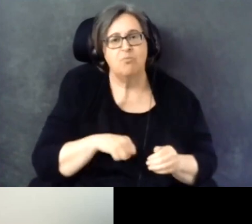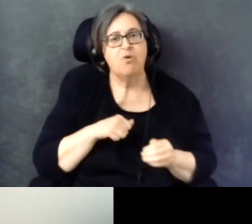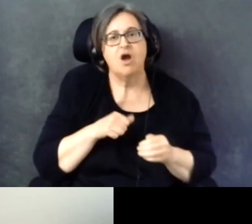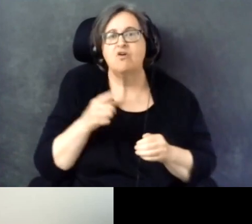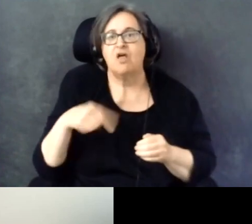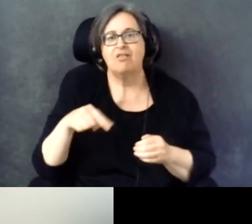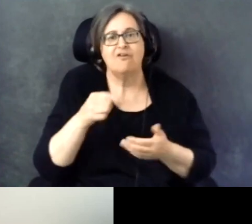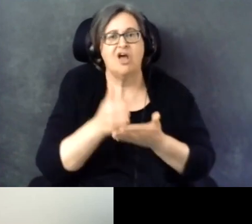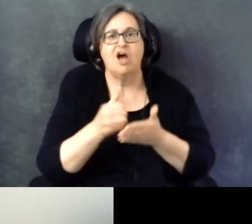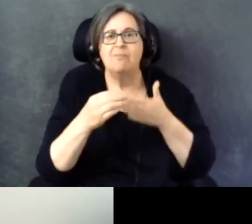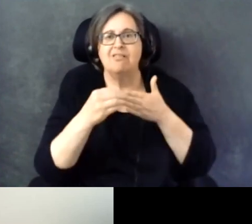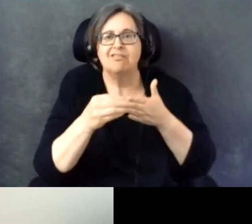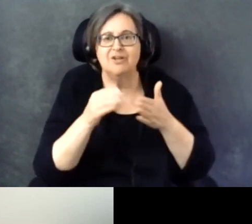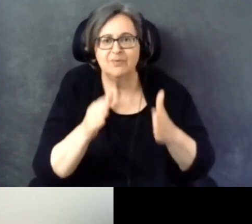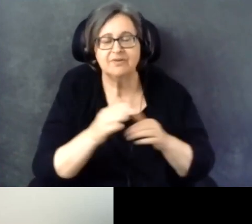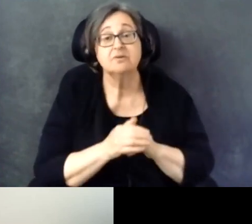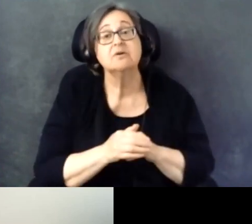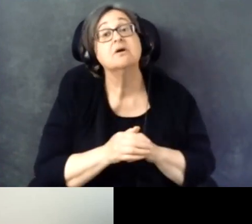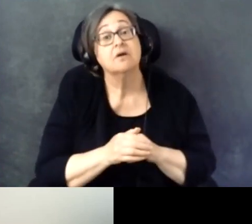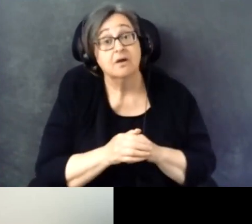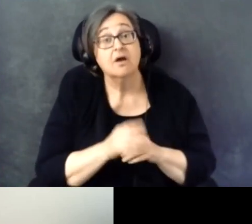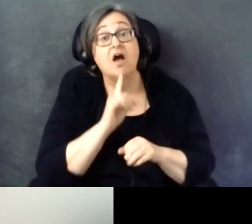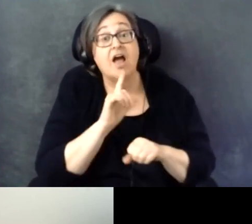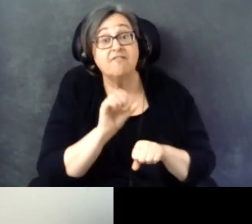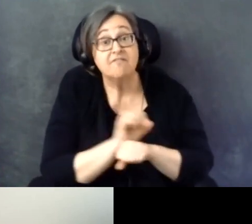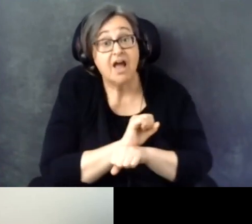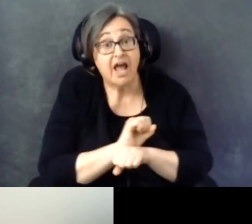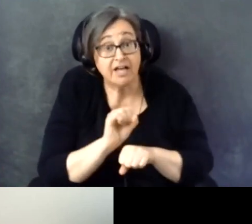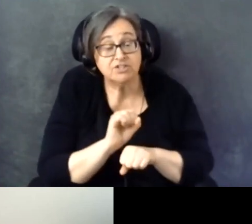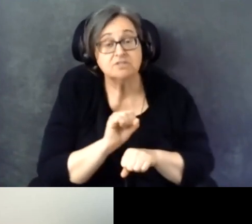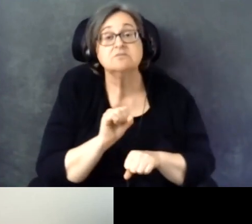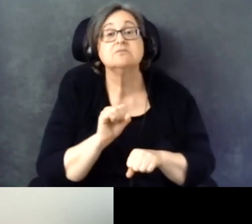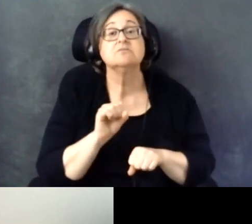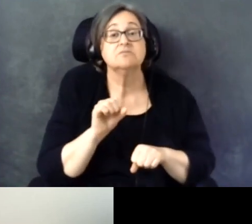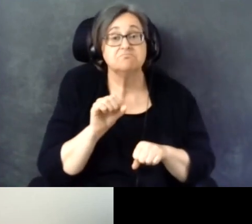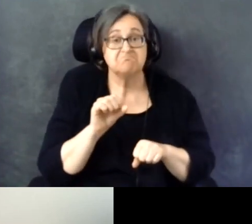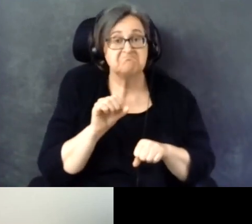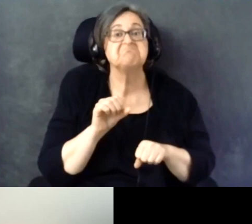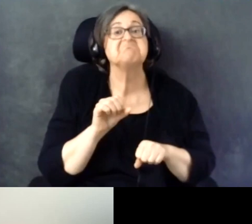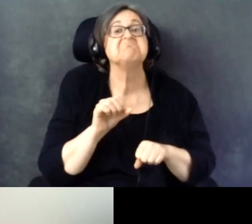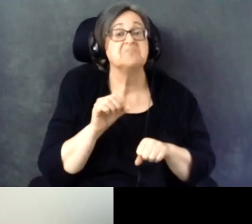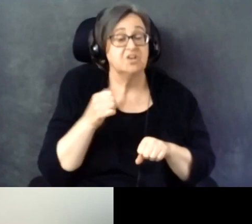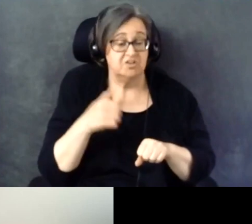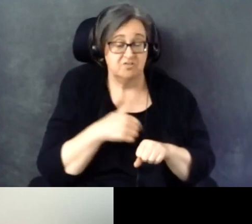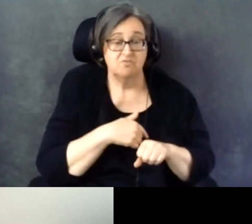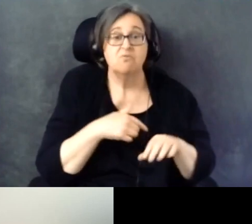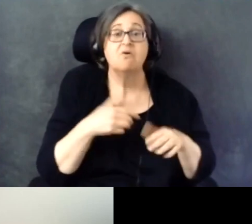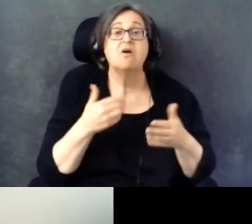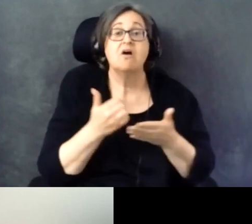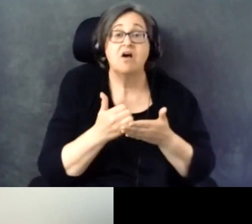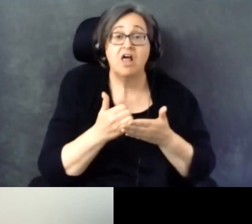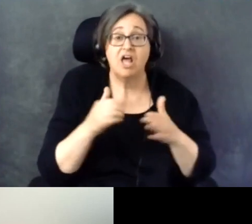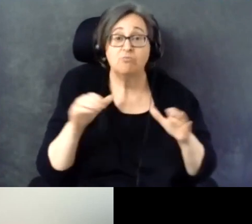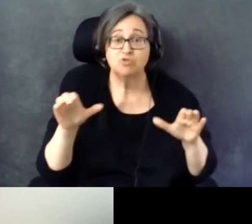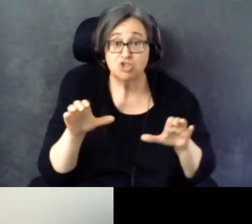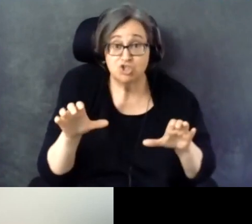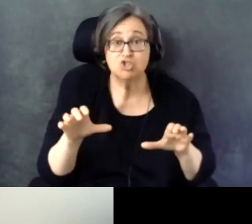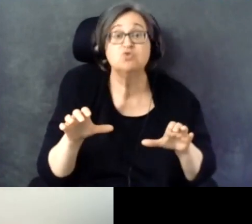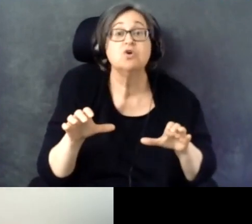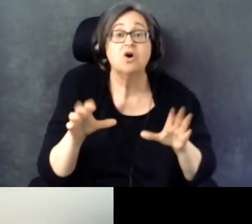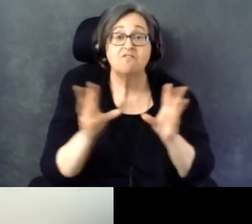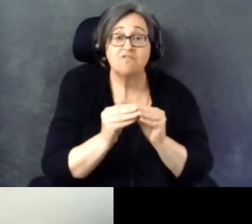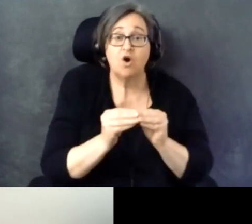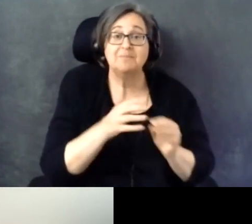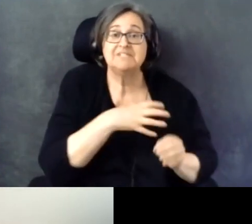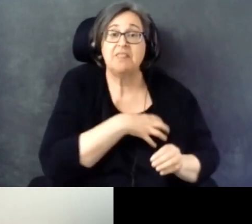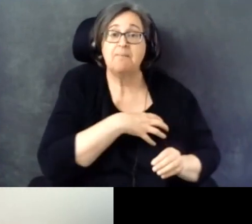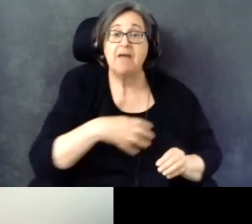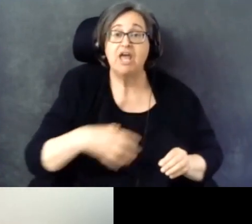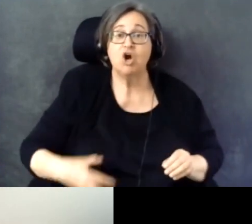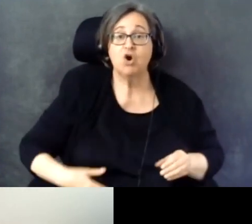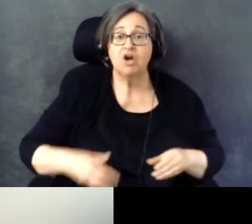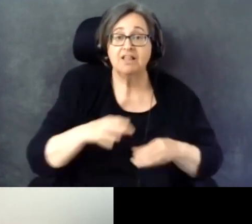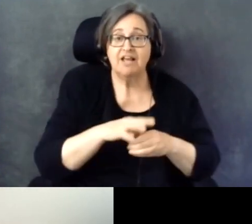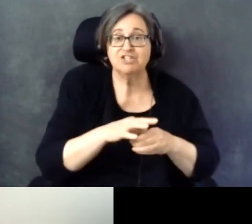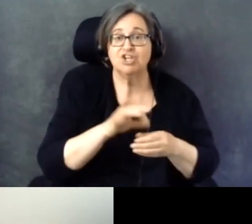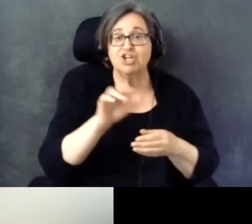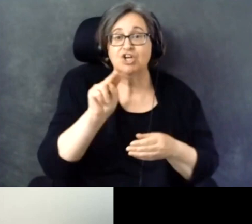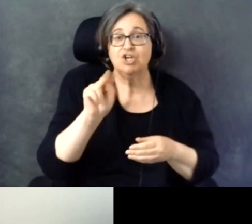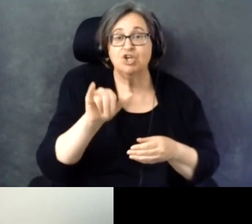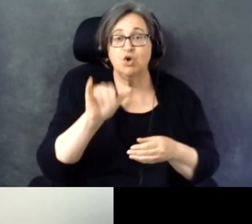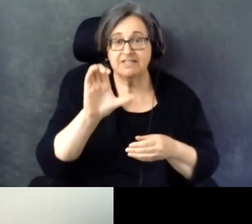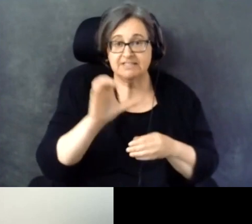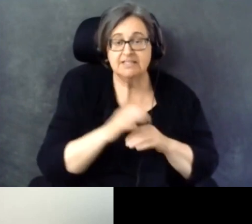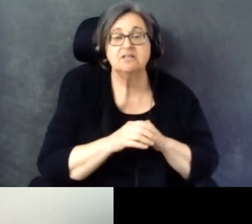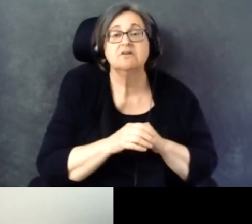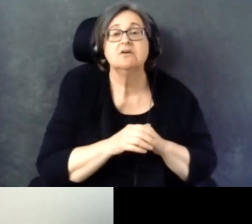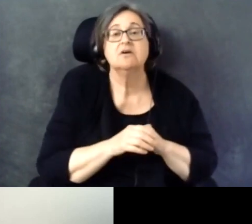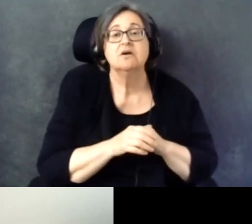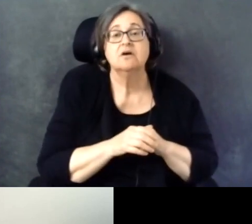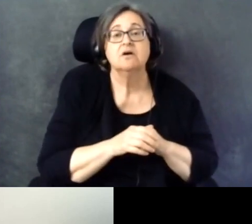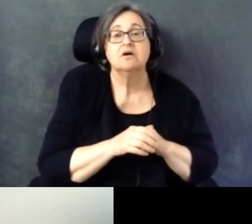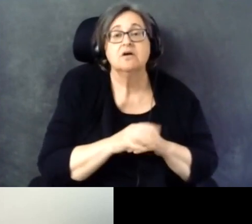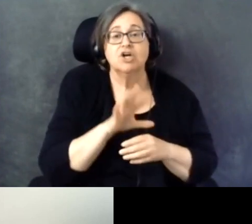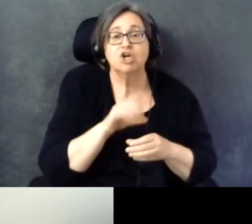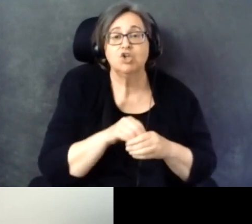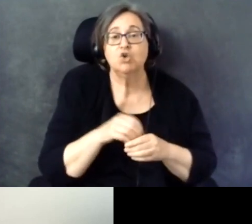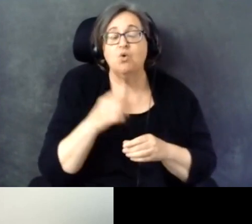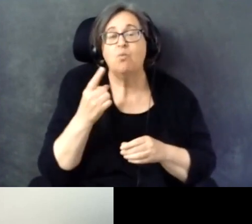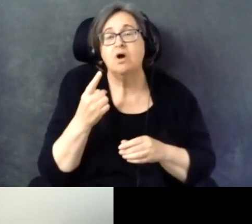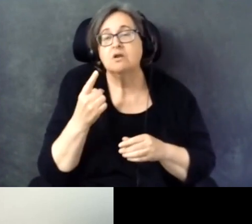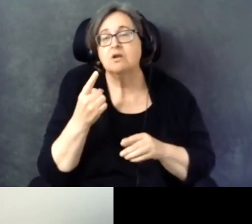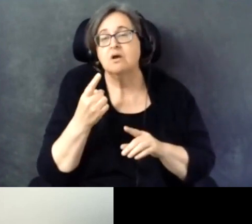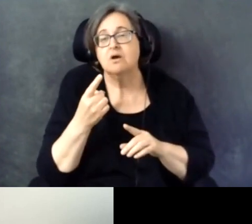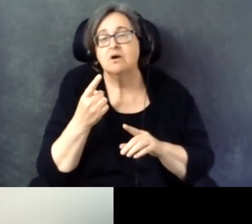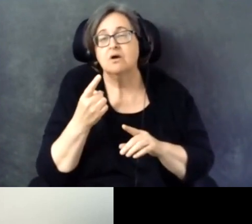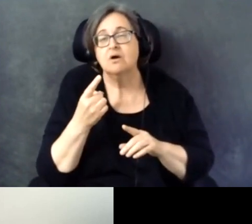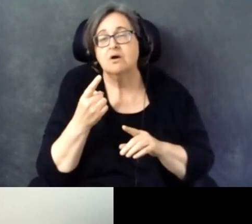And, in fact, they helped do forums in the mayoral election in New York City and non-partisan